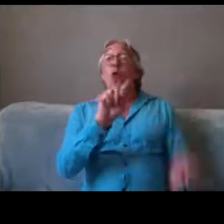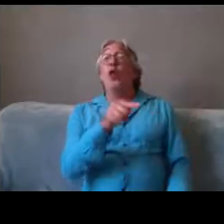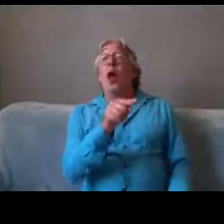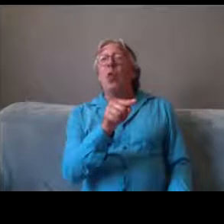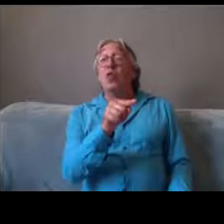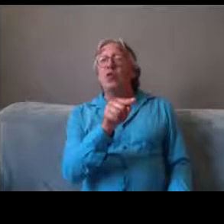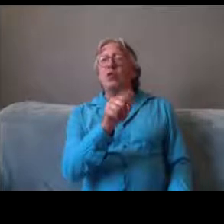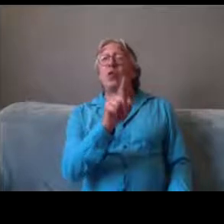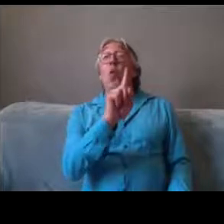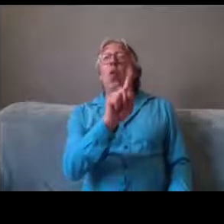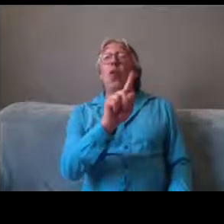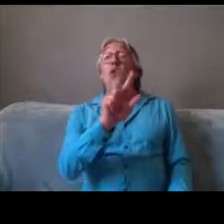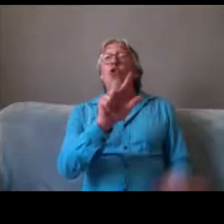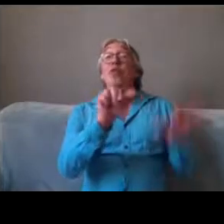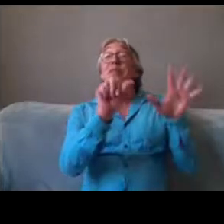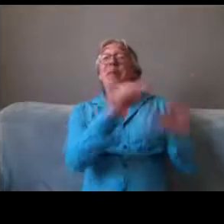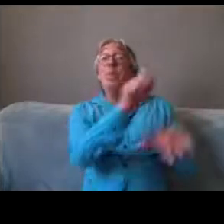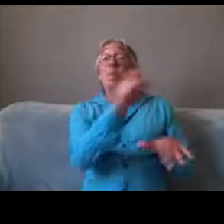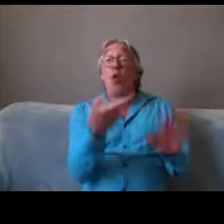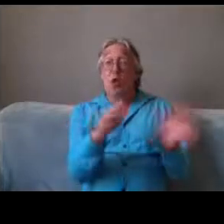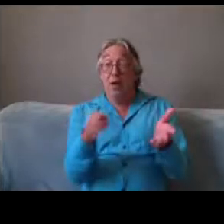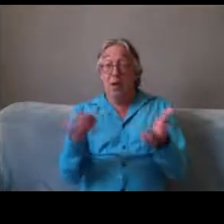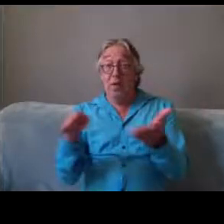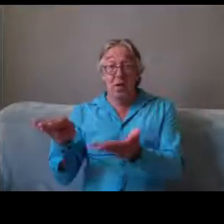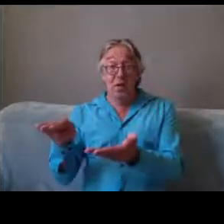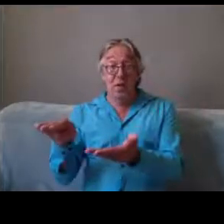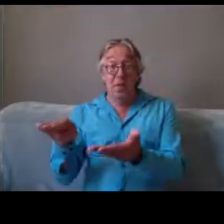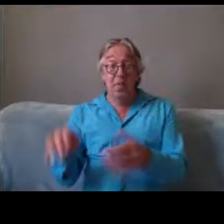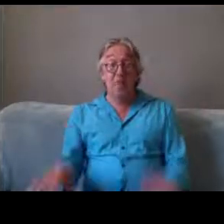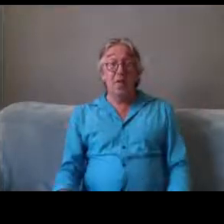some ideas on how to better link the Erasmus+ programme